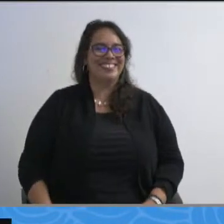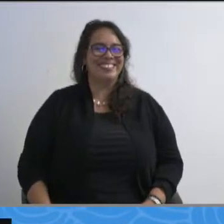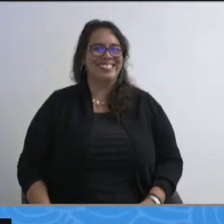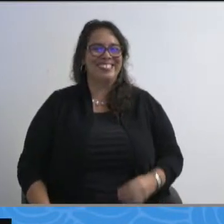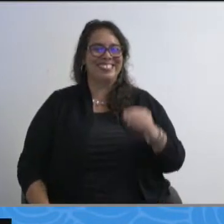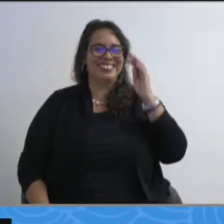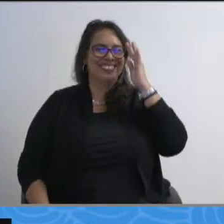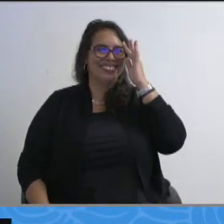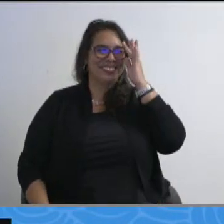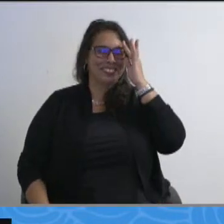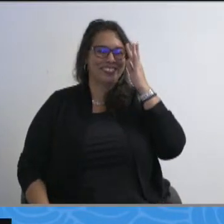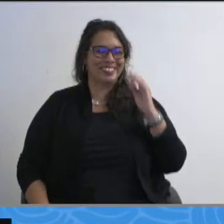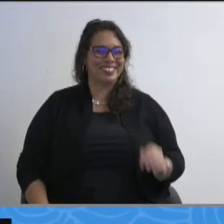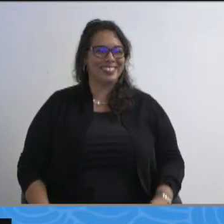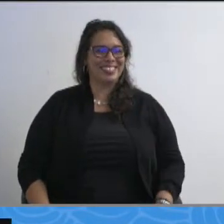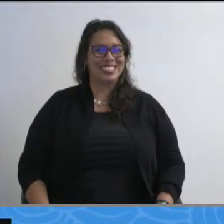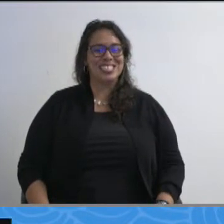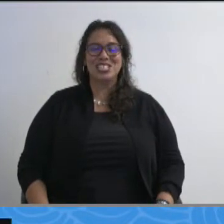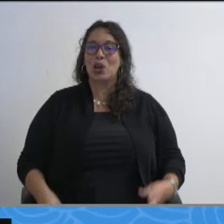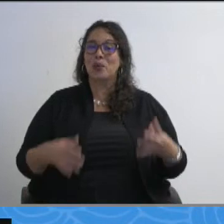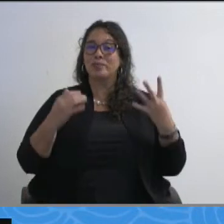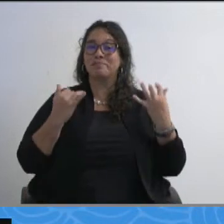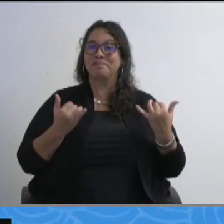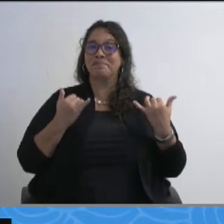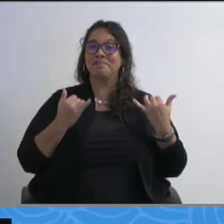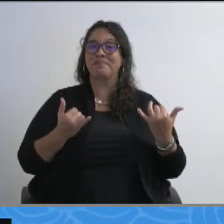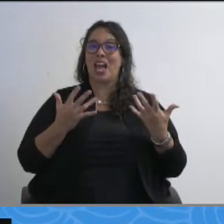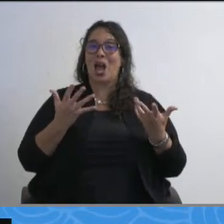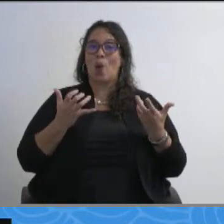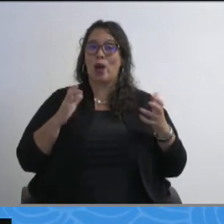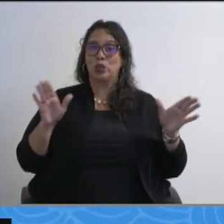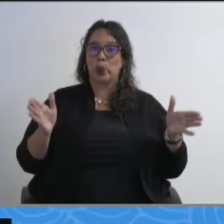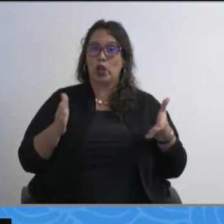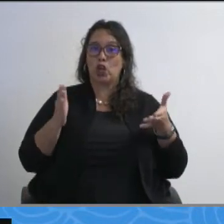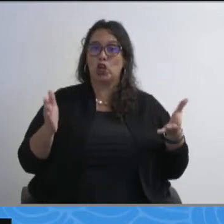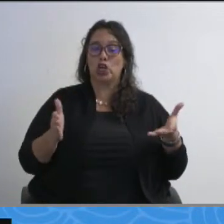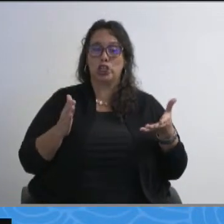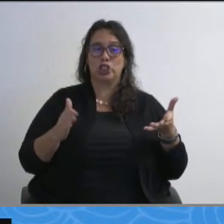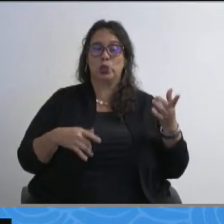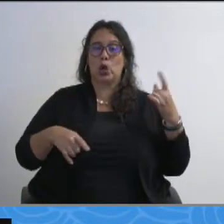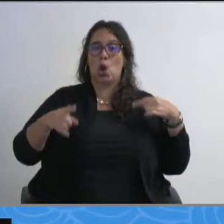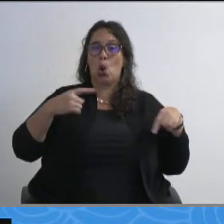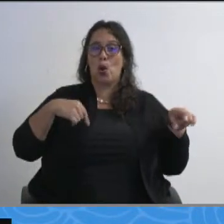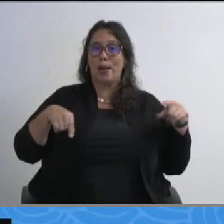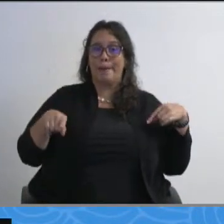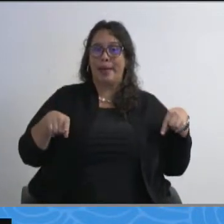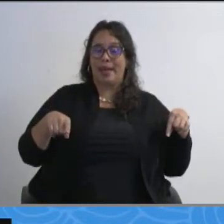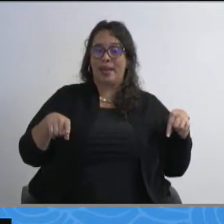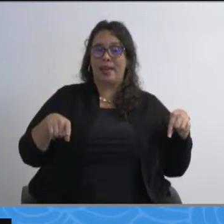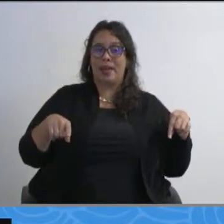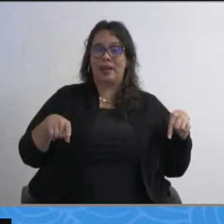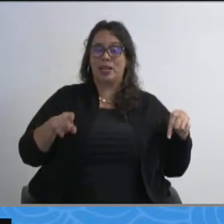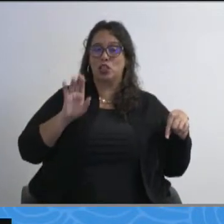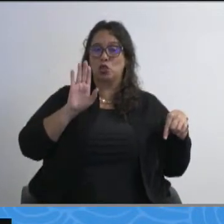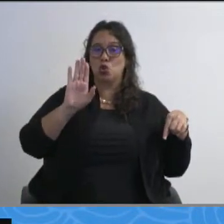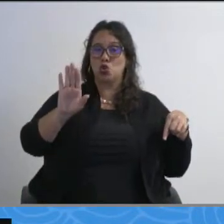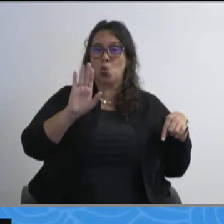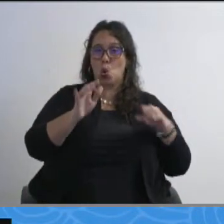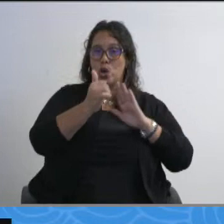And so, at this time, I do wanna encourage you to go back into your agenda.